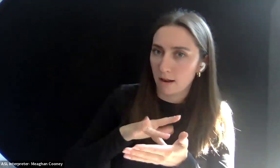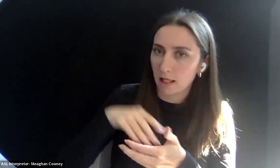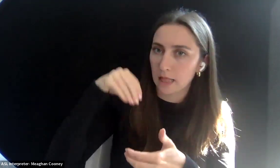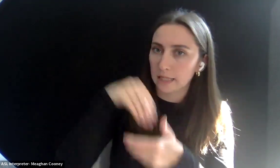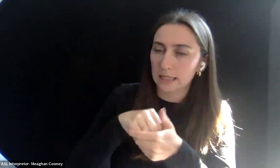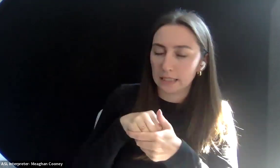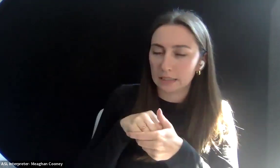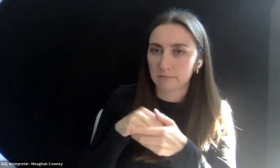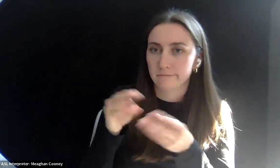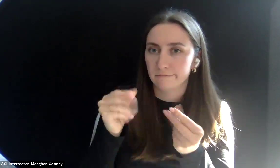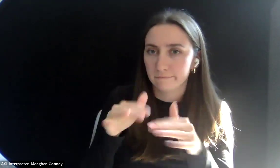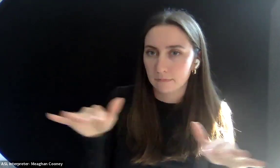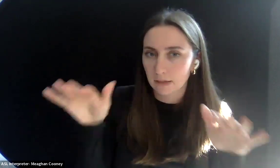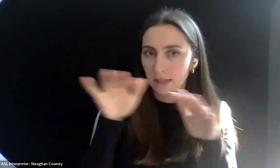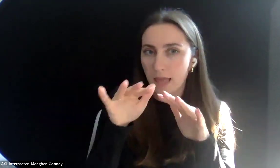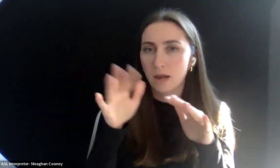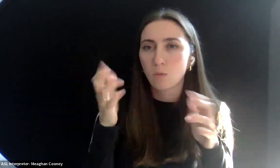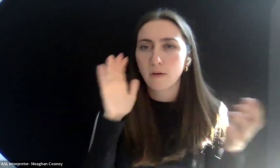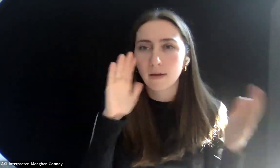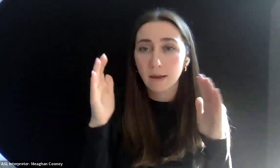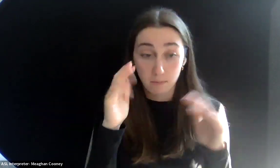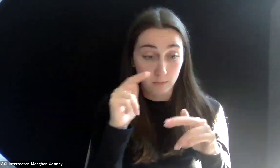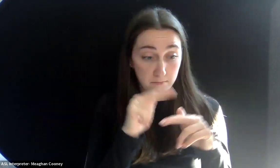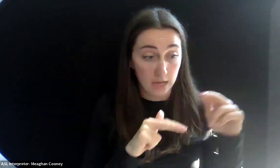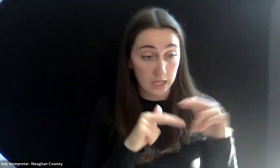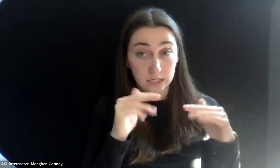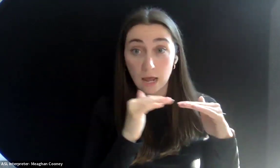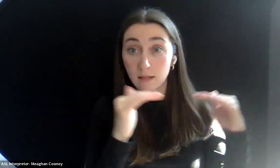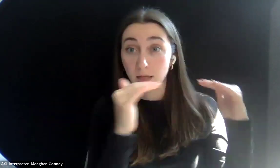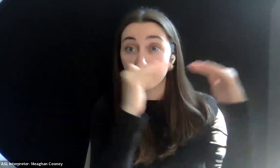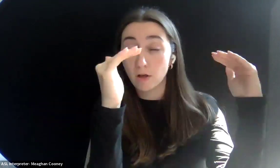you to compare the building elevation to any established BF ES.